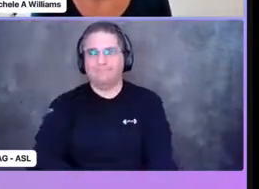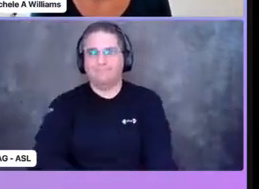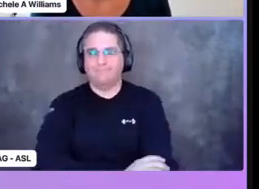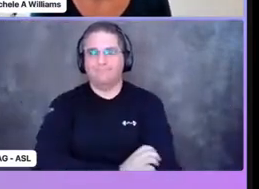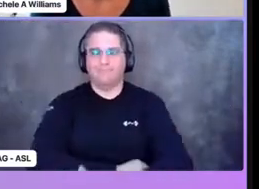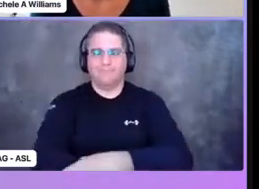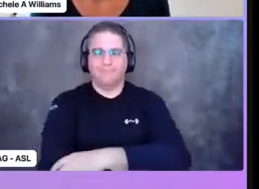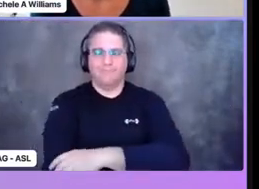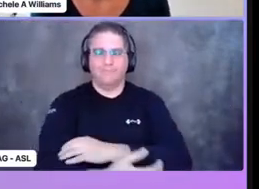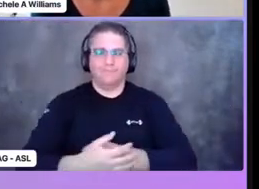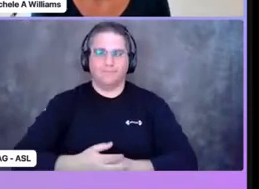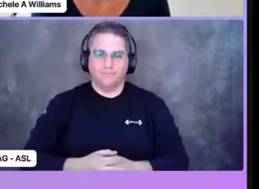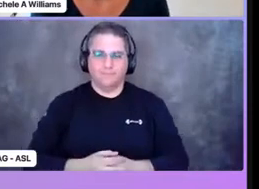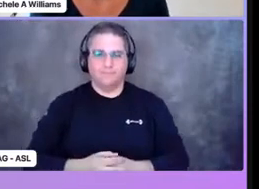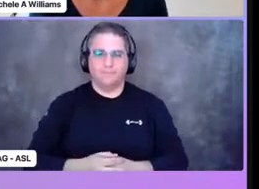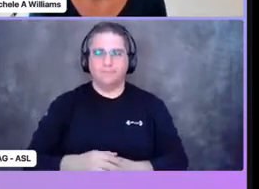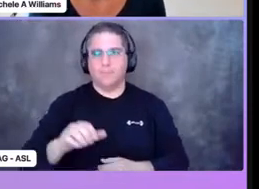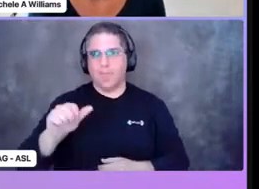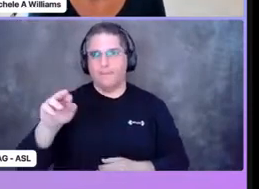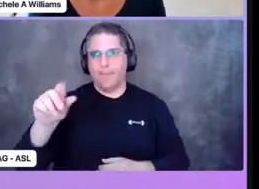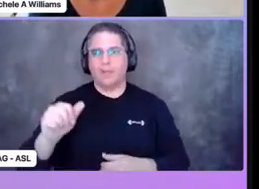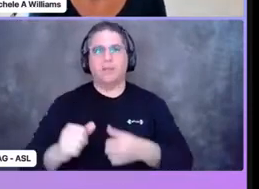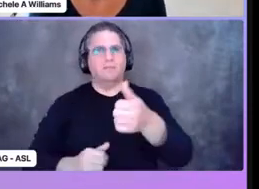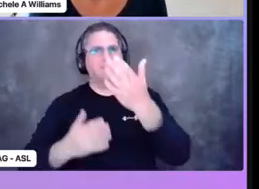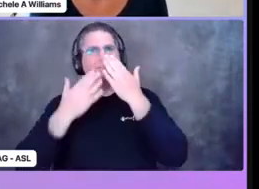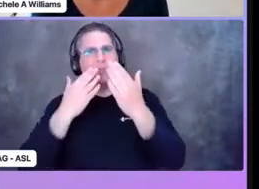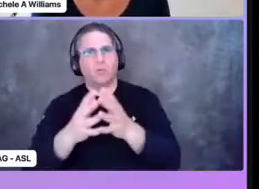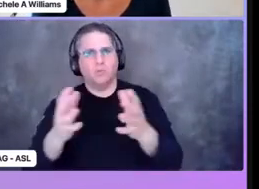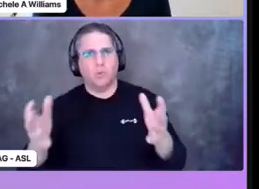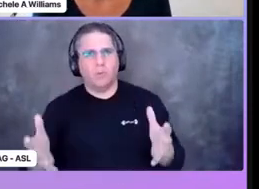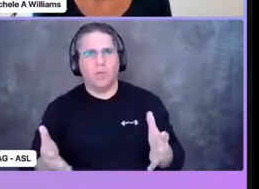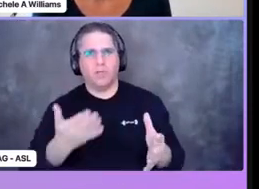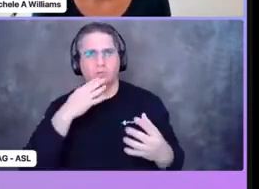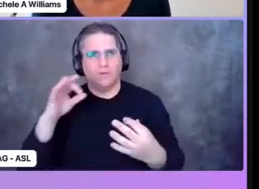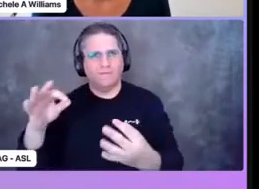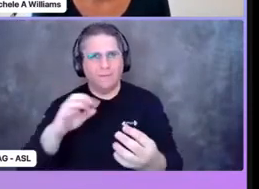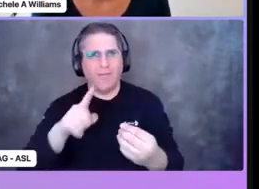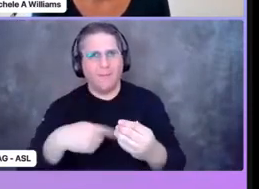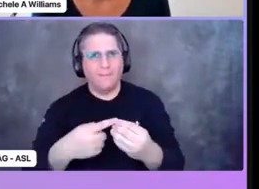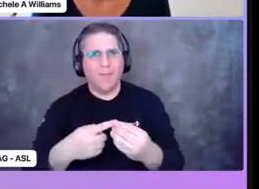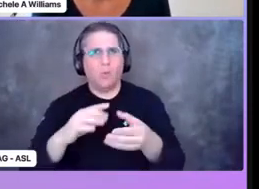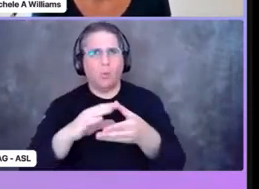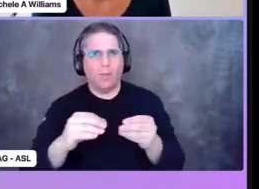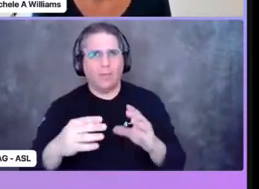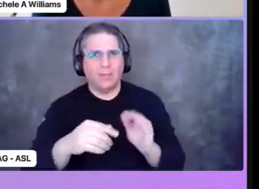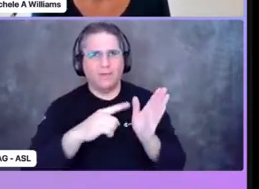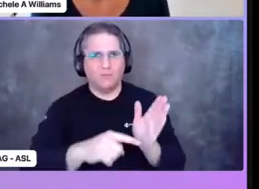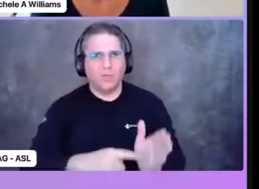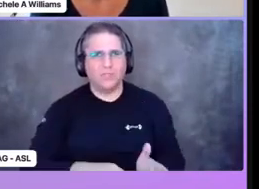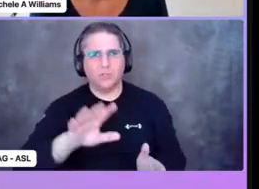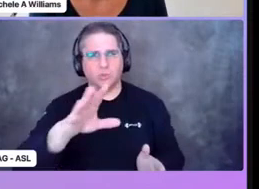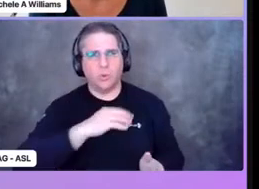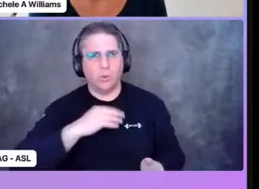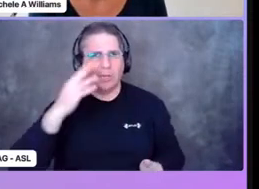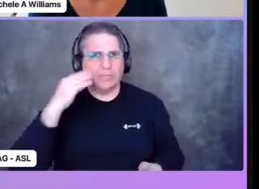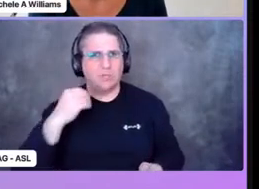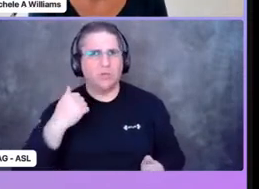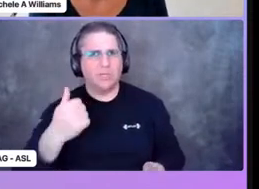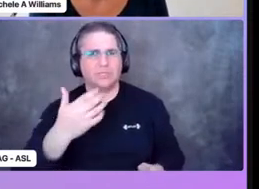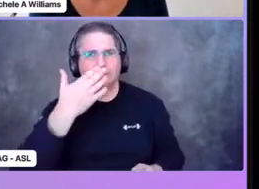triangulation if we share our results. [>>] Awesome, thank you for that that's such great feedback regarding just